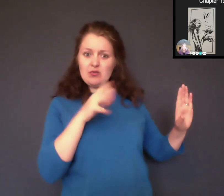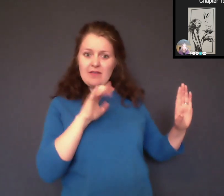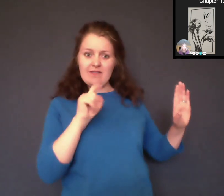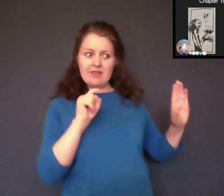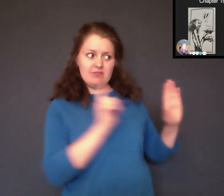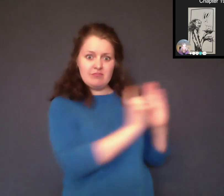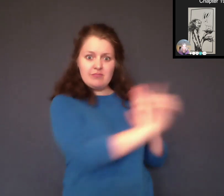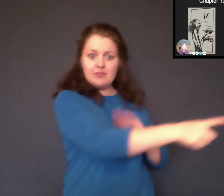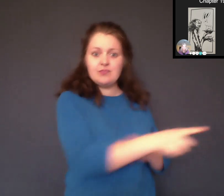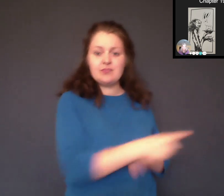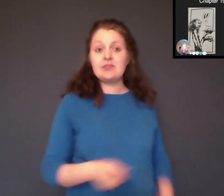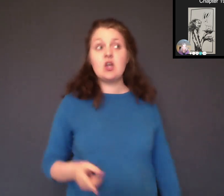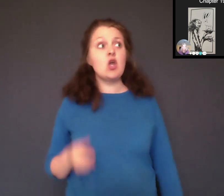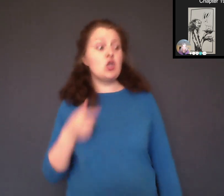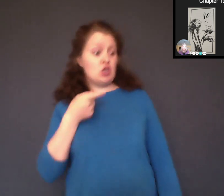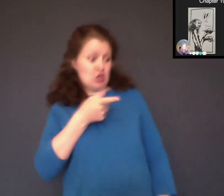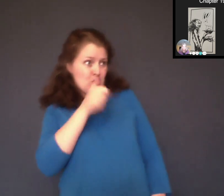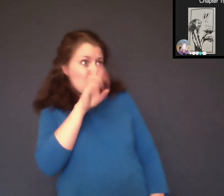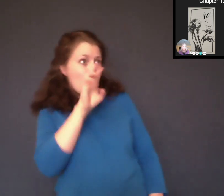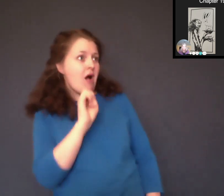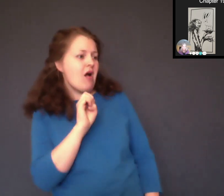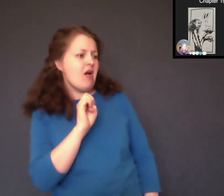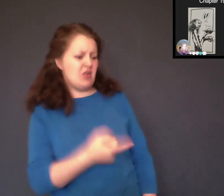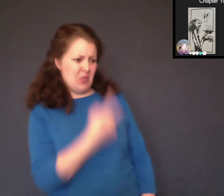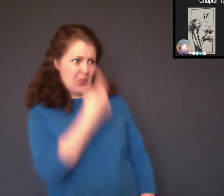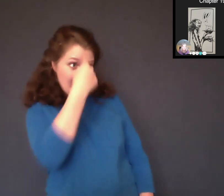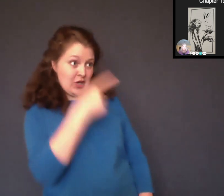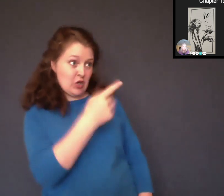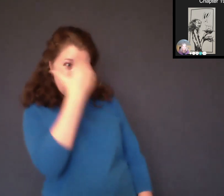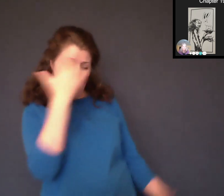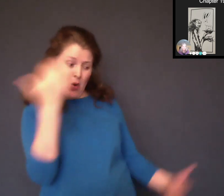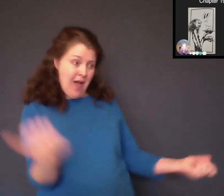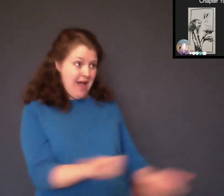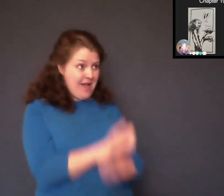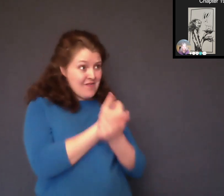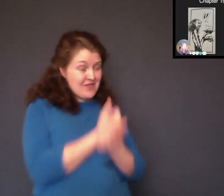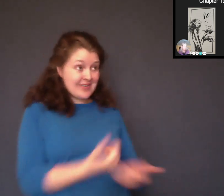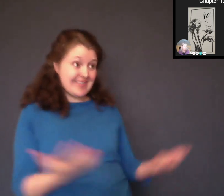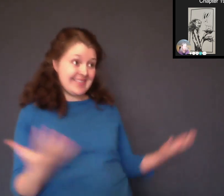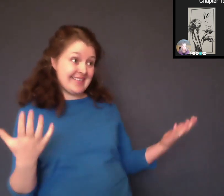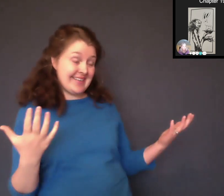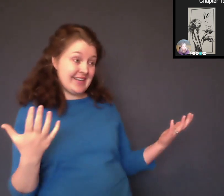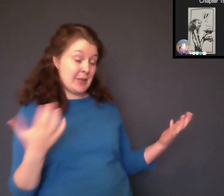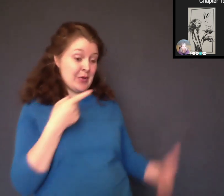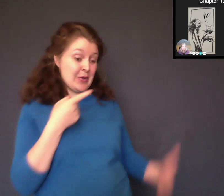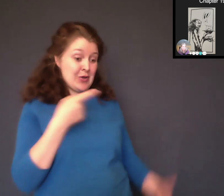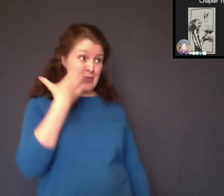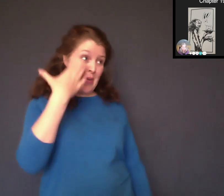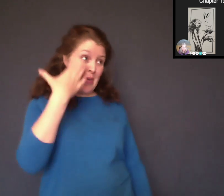you are replied rictus you think you know everything but you don't know mr hood